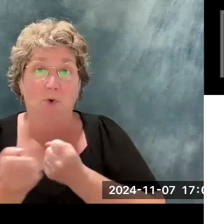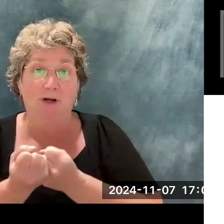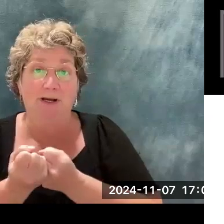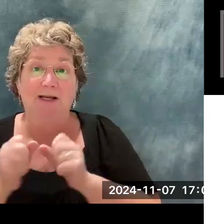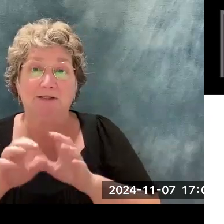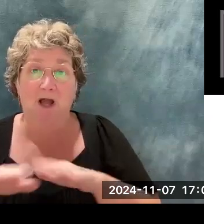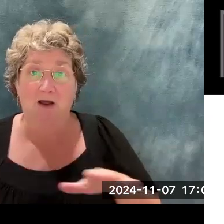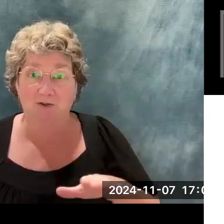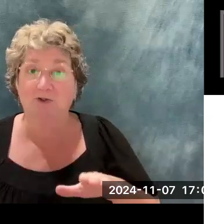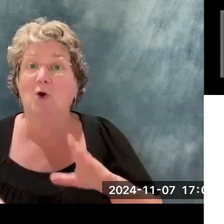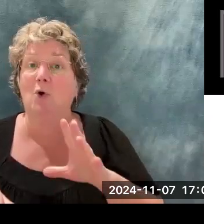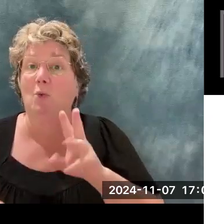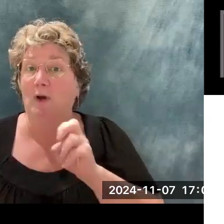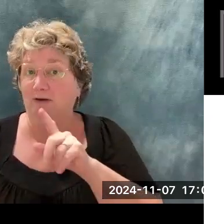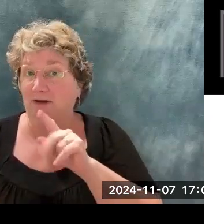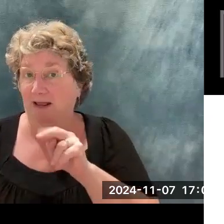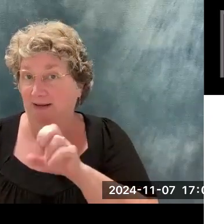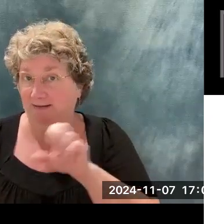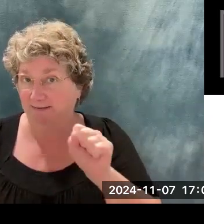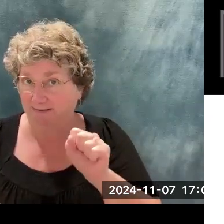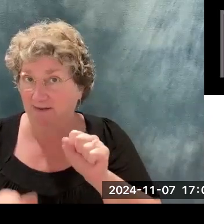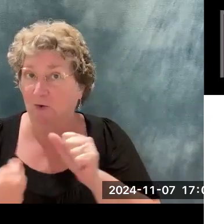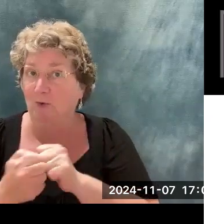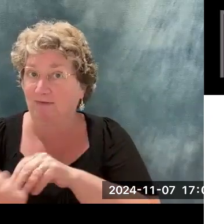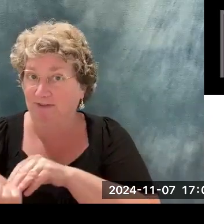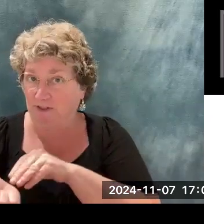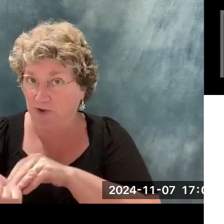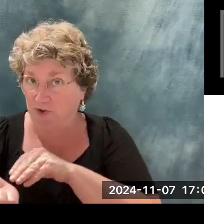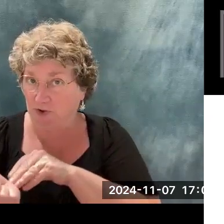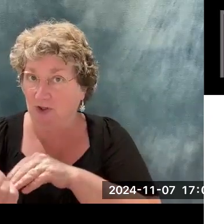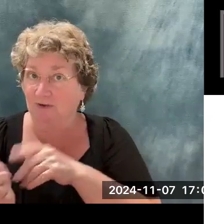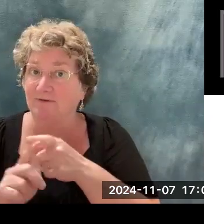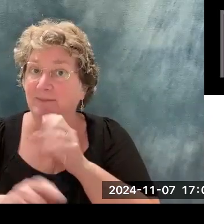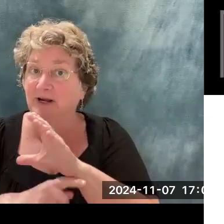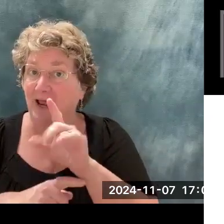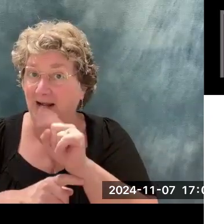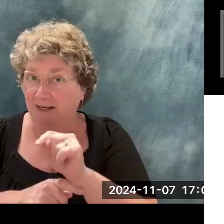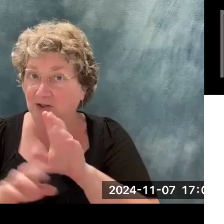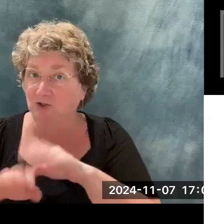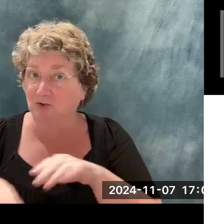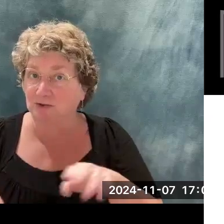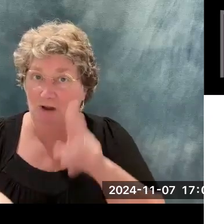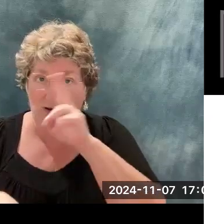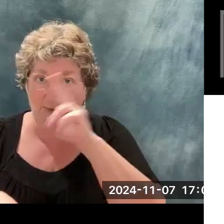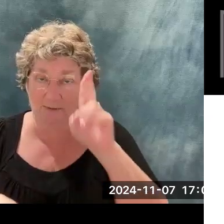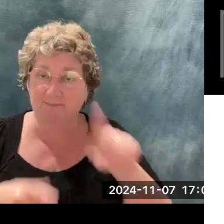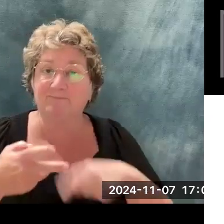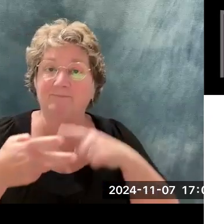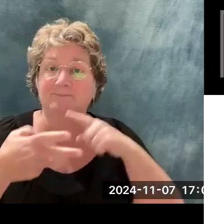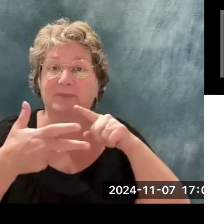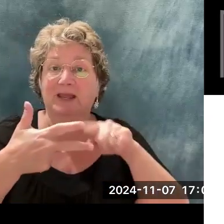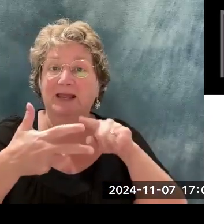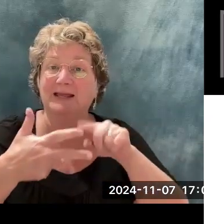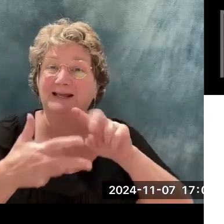pediatrician from the Connecticut Children's Hospital, and the second event was preparing your family for cold and flu season with